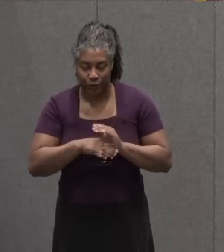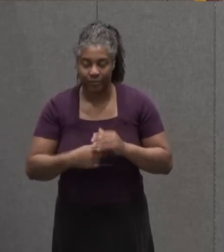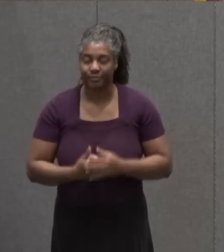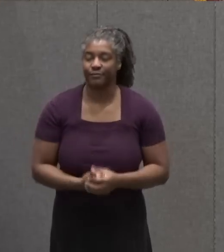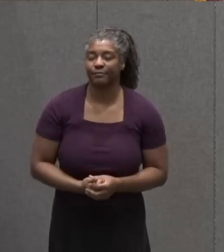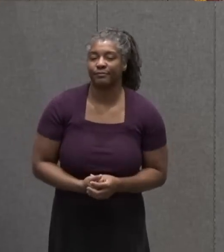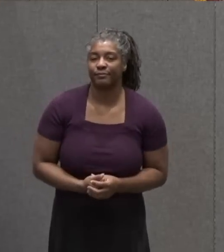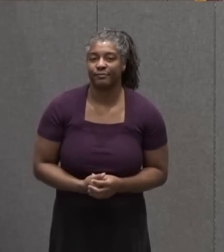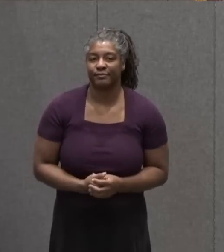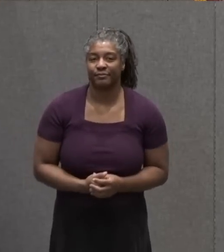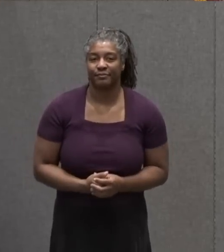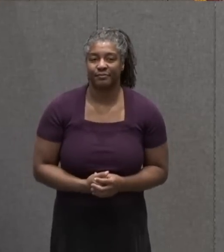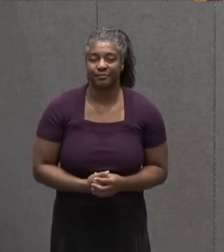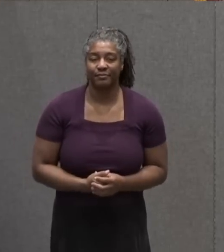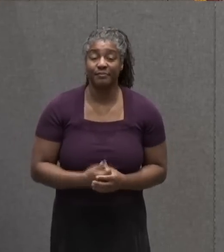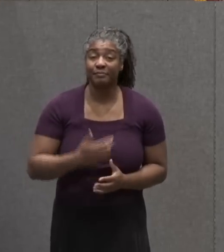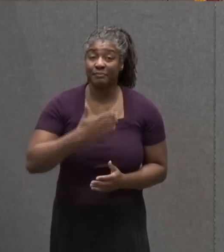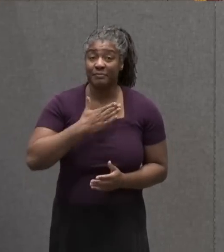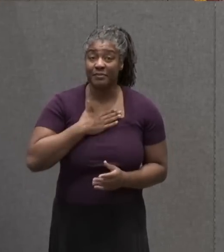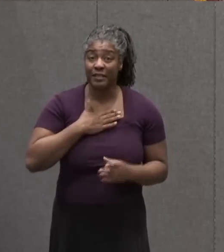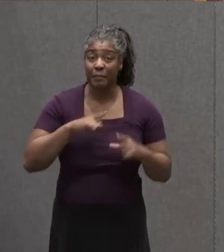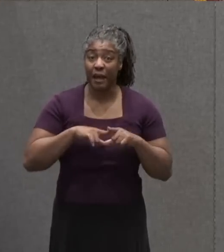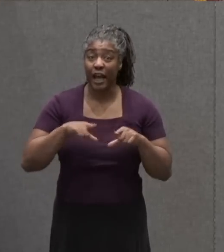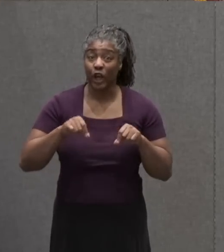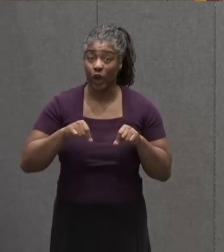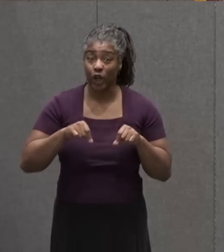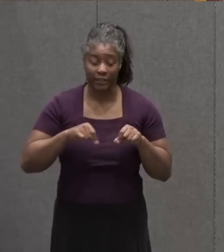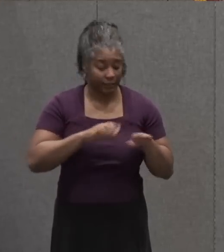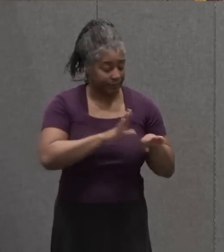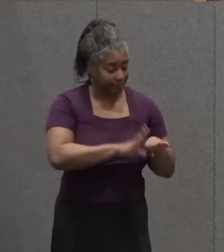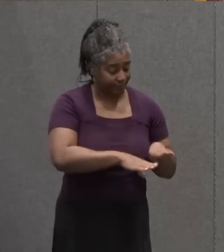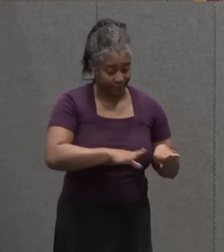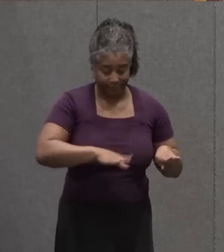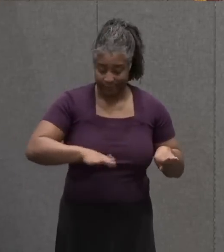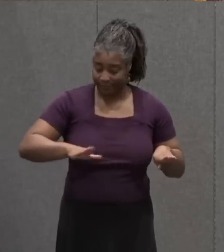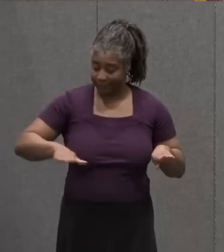I have my cards laid out. I'm going to show you a couple of examples